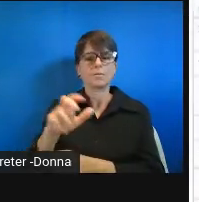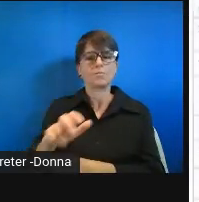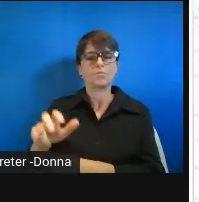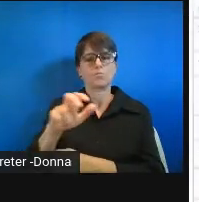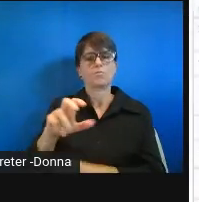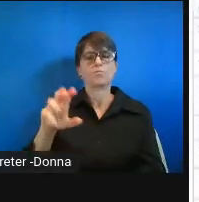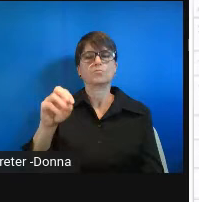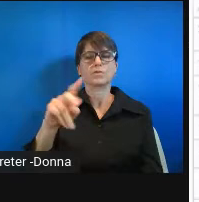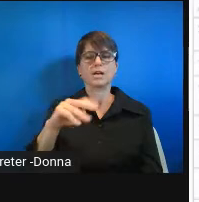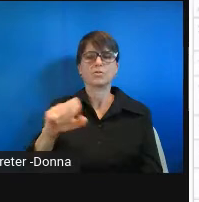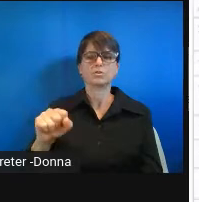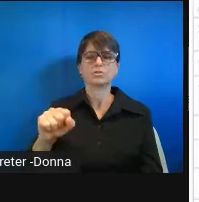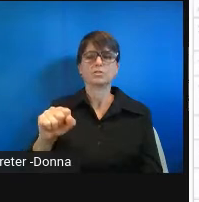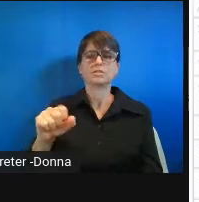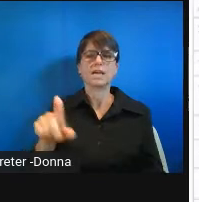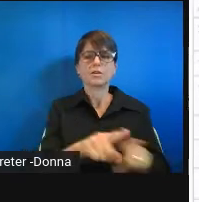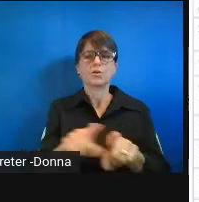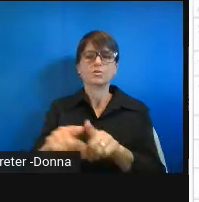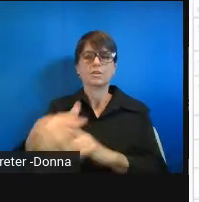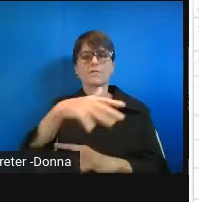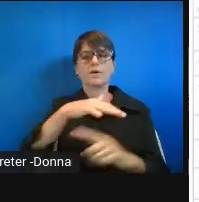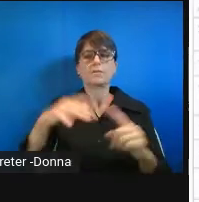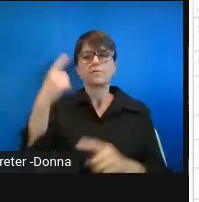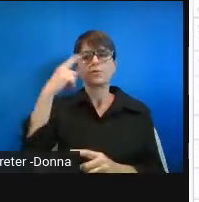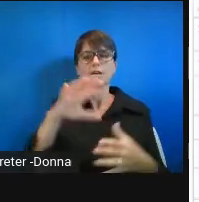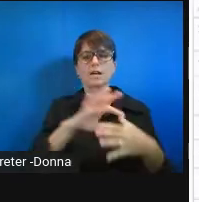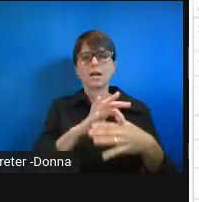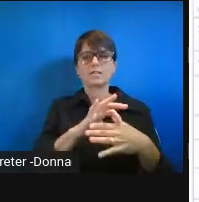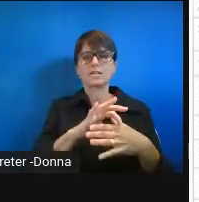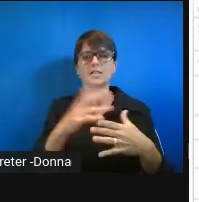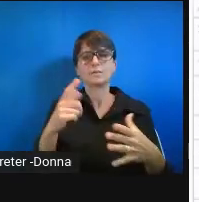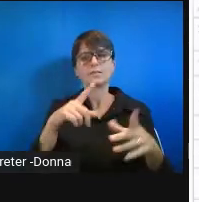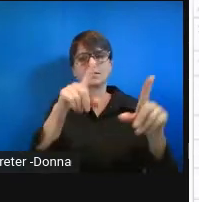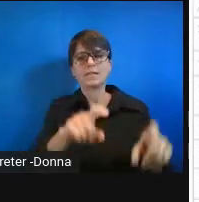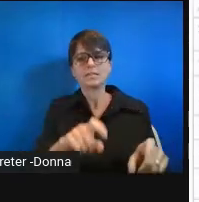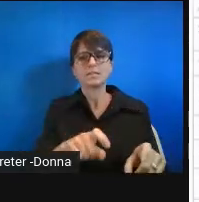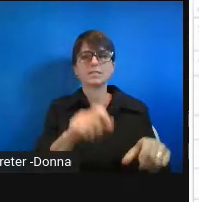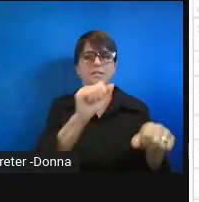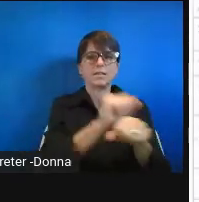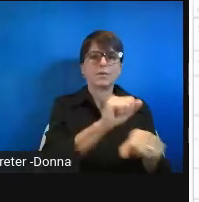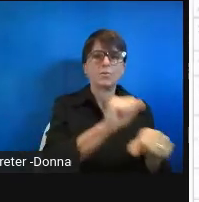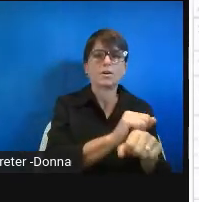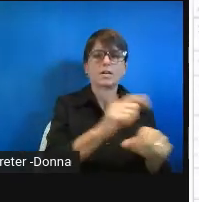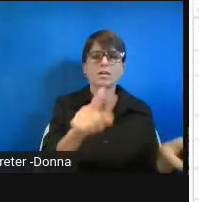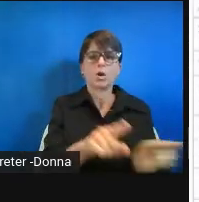in which sector your organization operates. For example, In Latin, our government implements